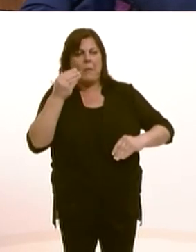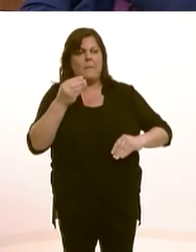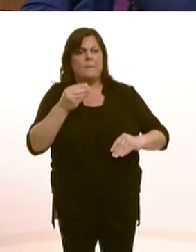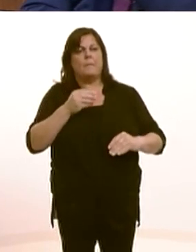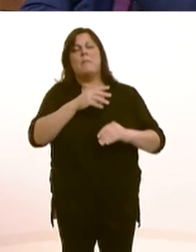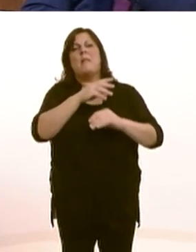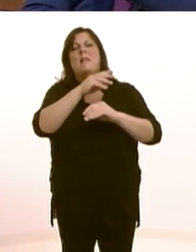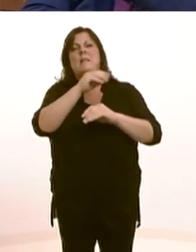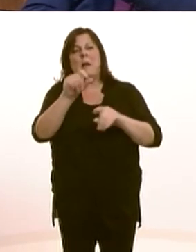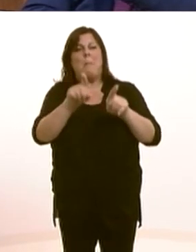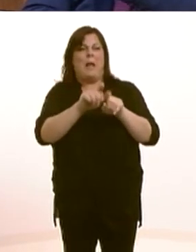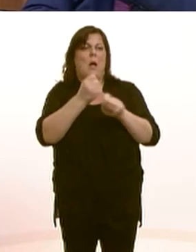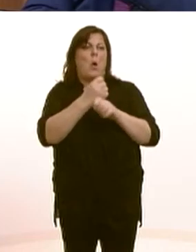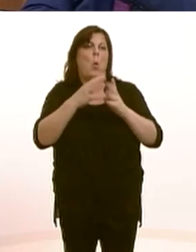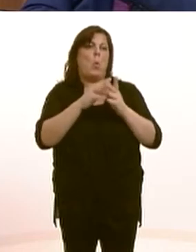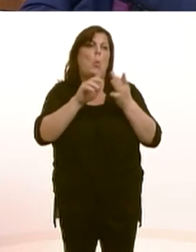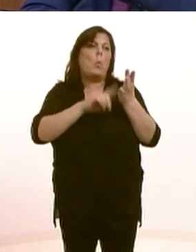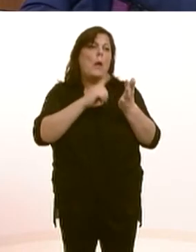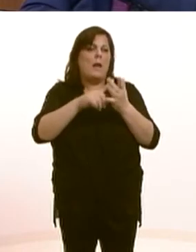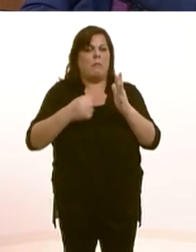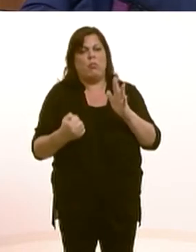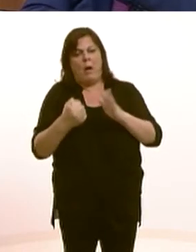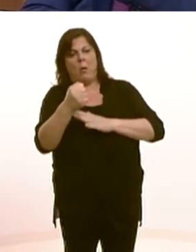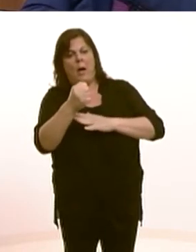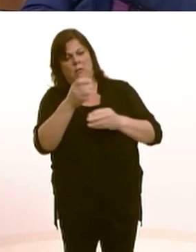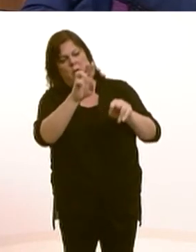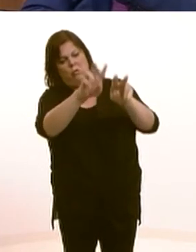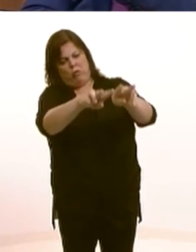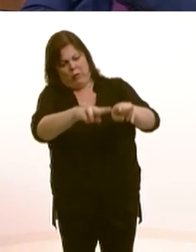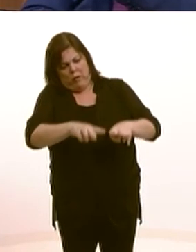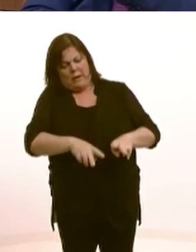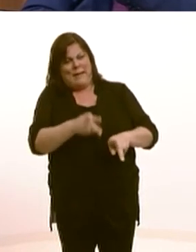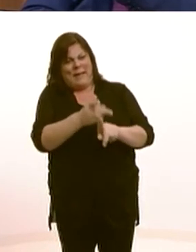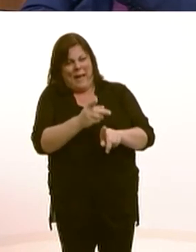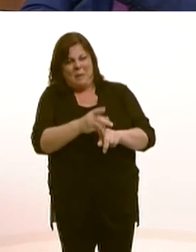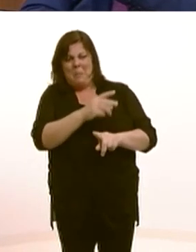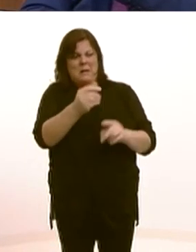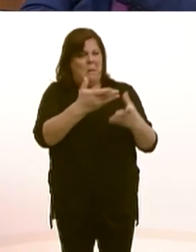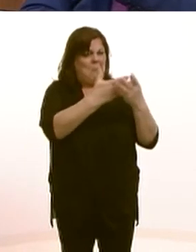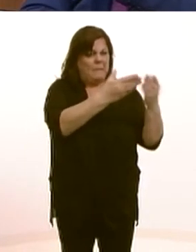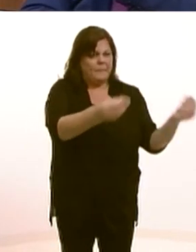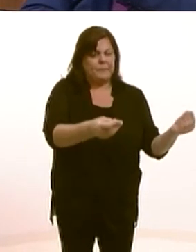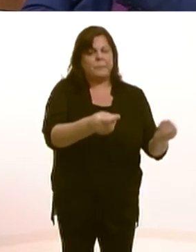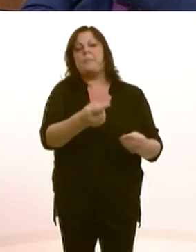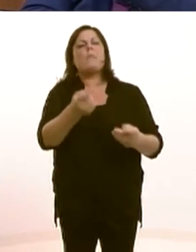Carwyn Jones: We think that a substantial part of the permanent way is still intact,